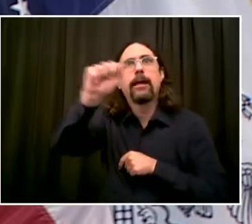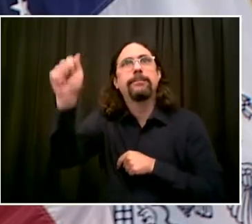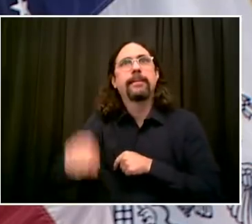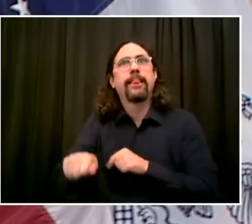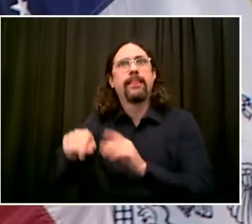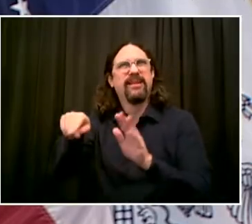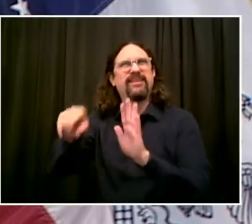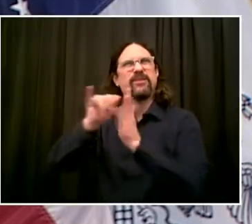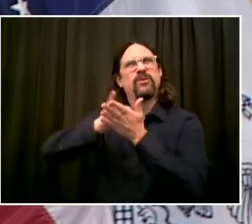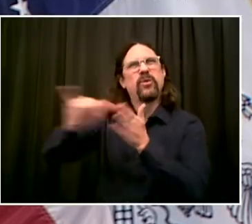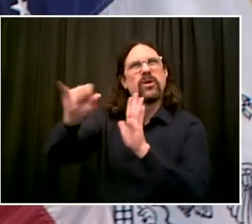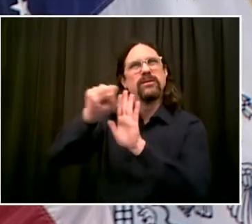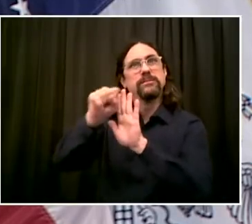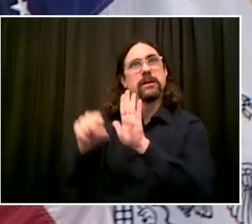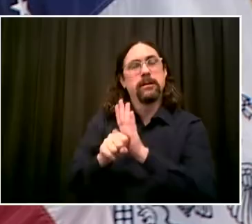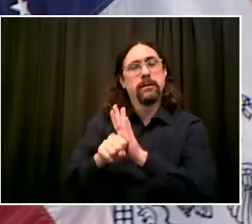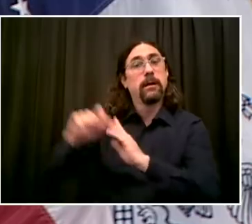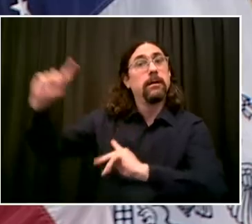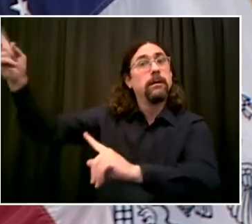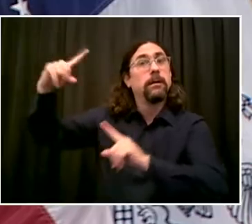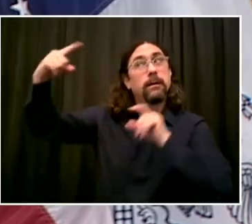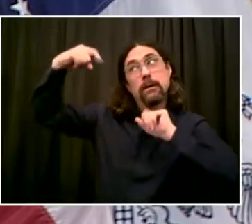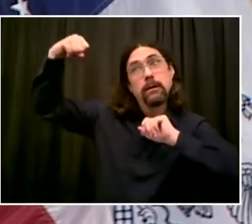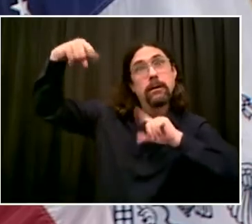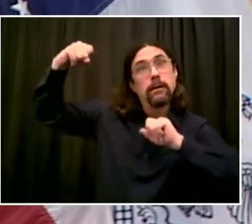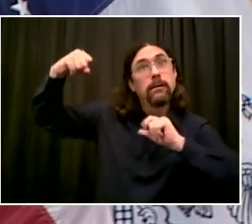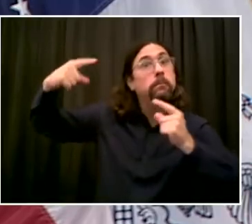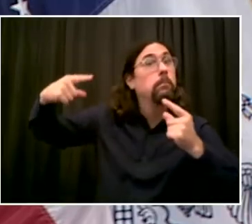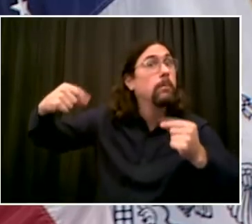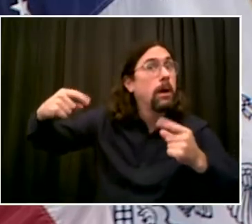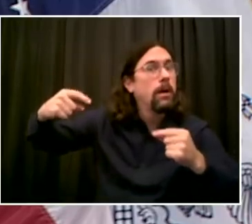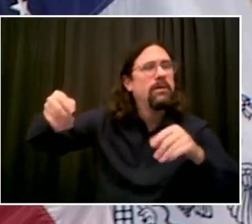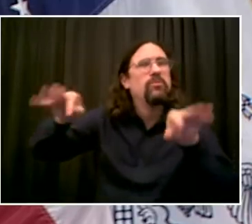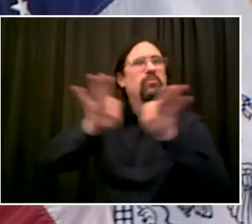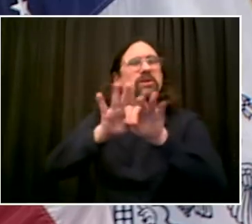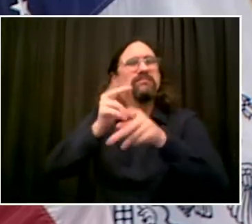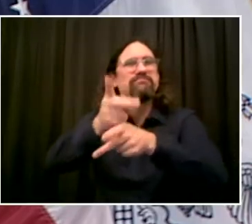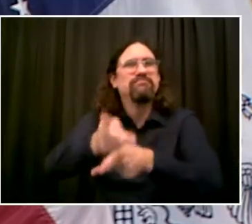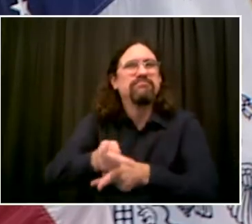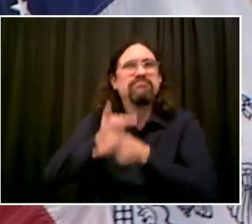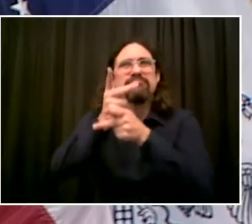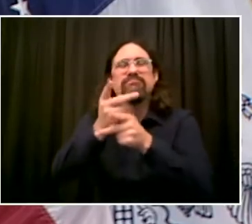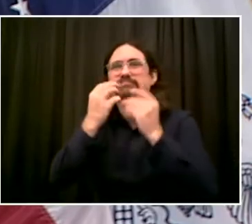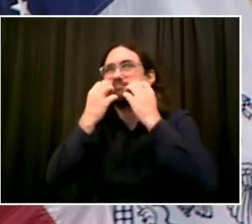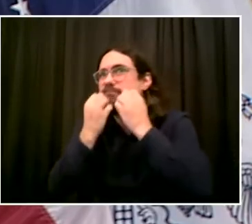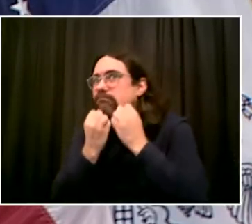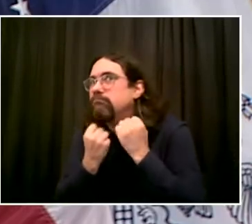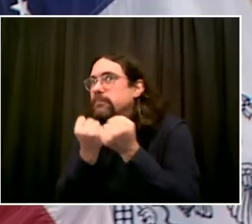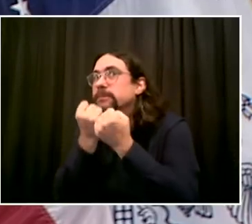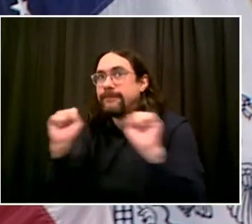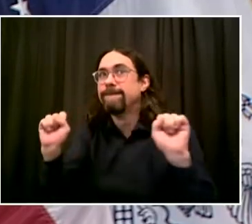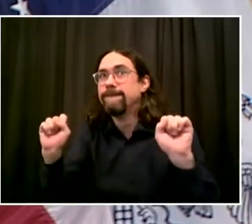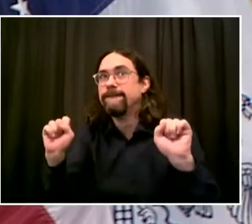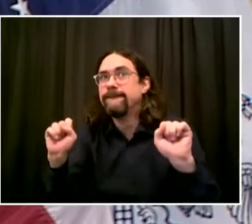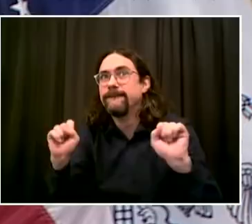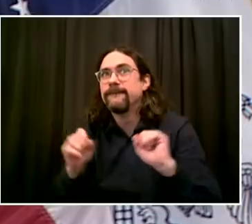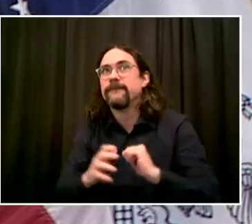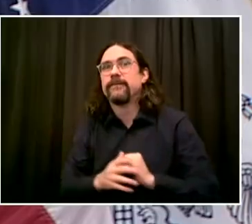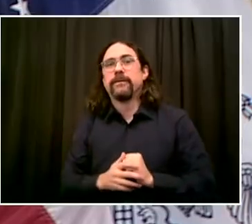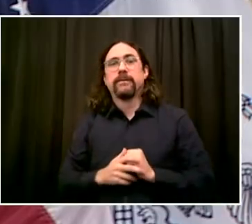FINAL PLANS WITH